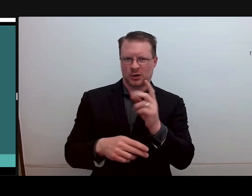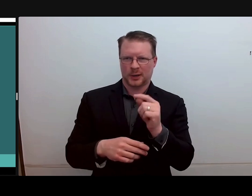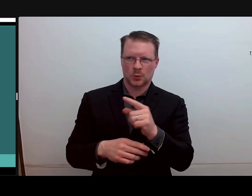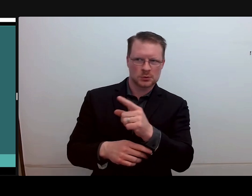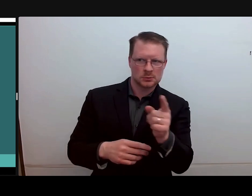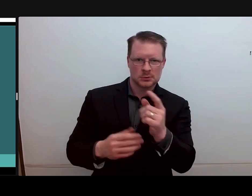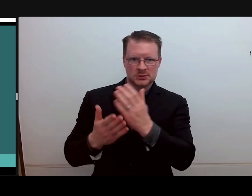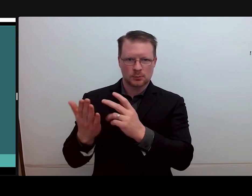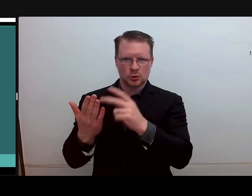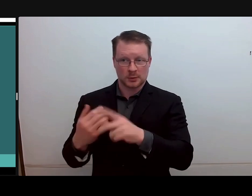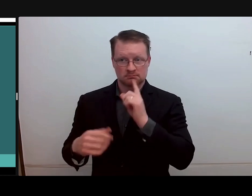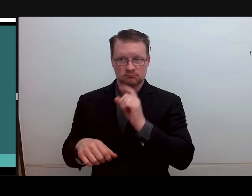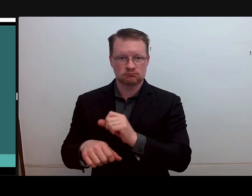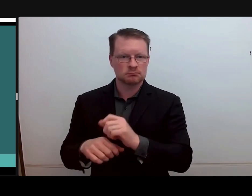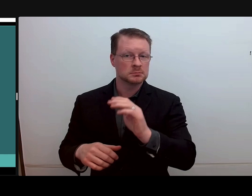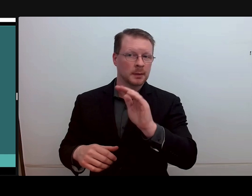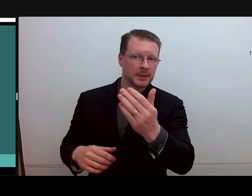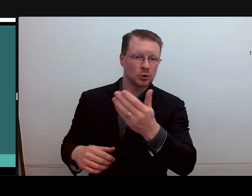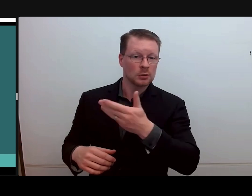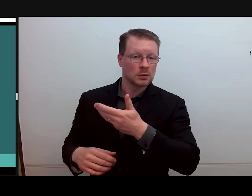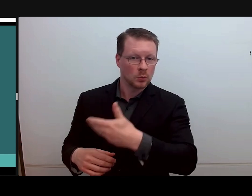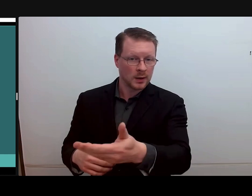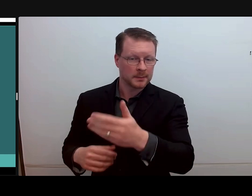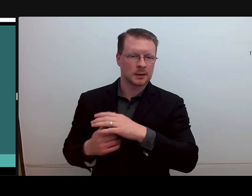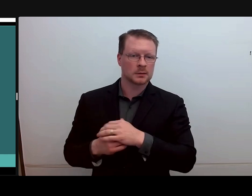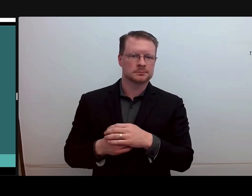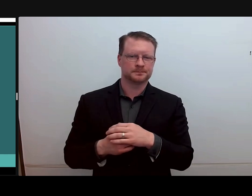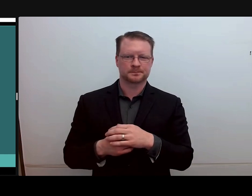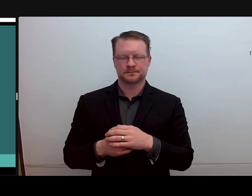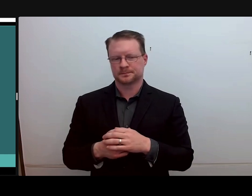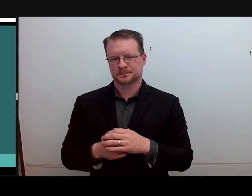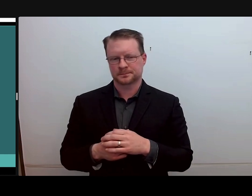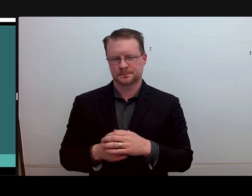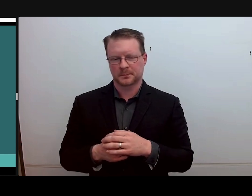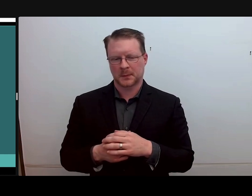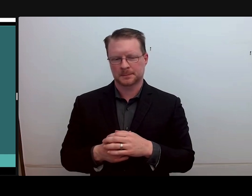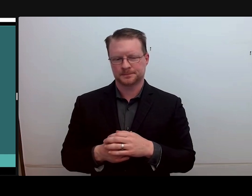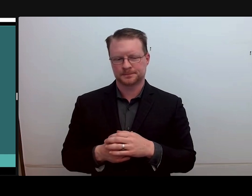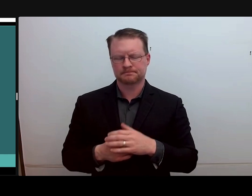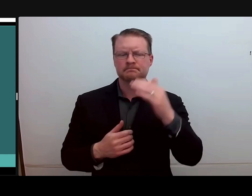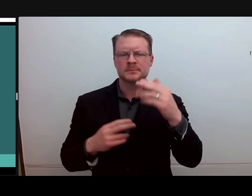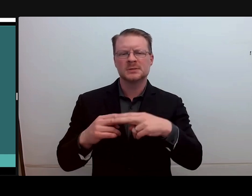have challenges figuring out if programs are going to be welcoming or not.